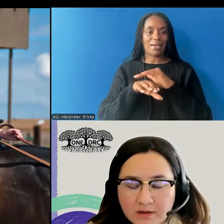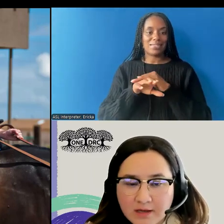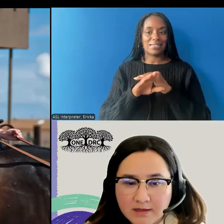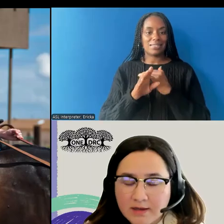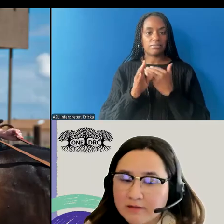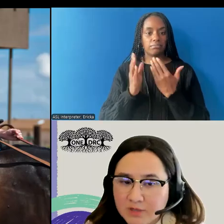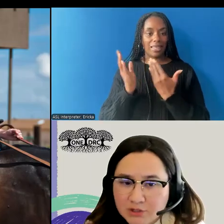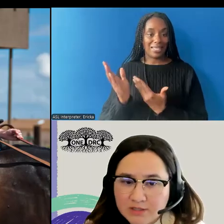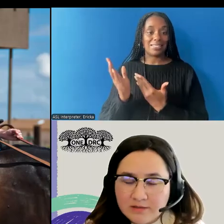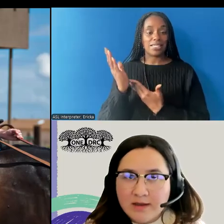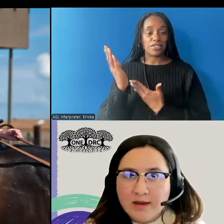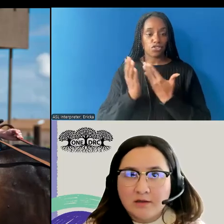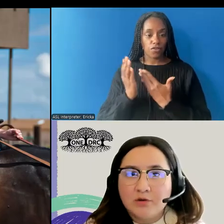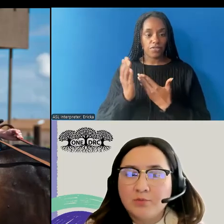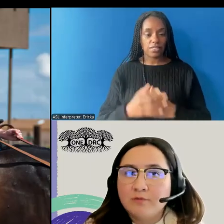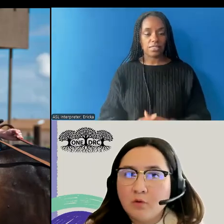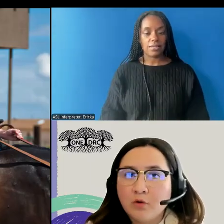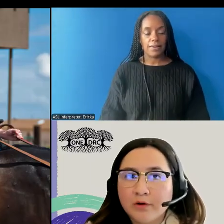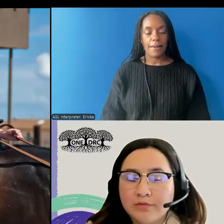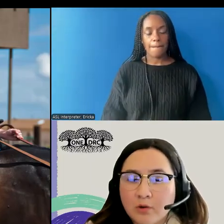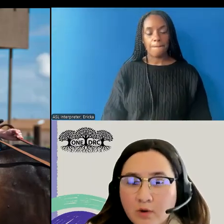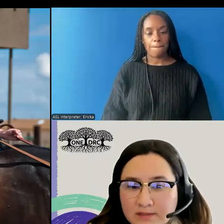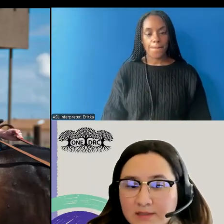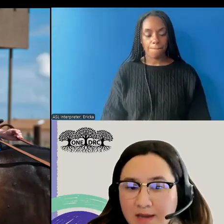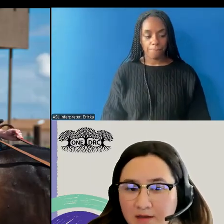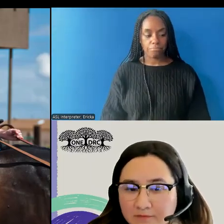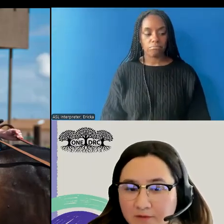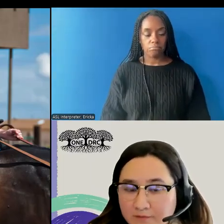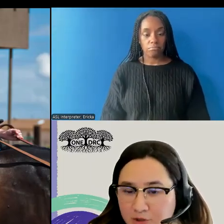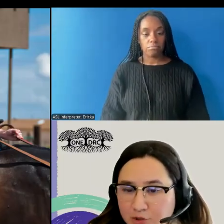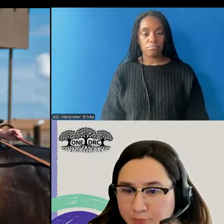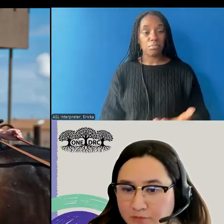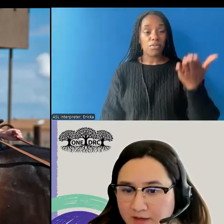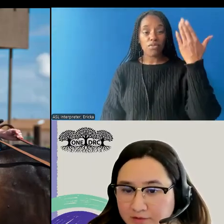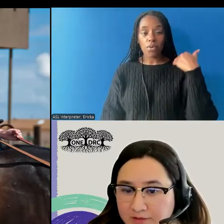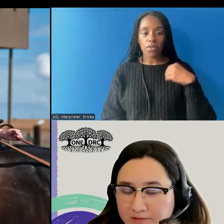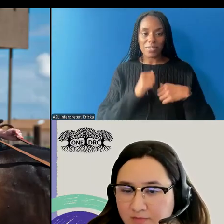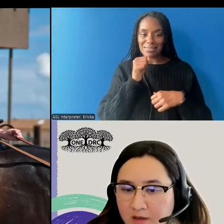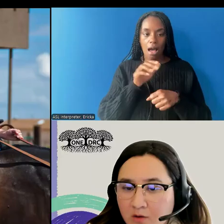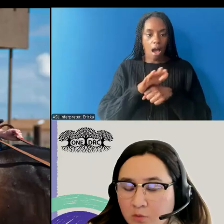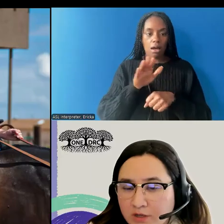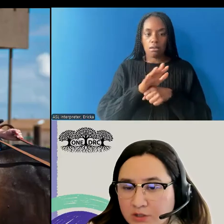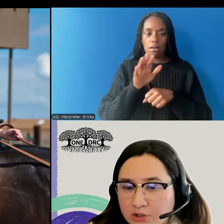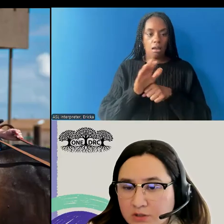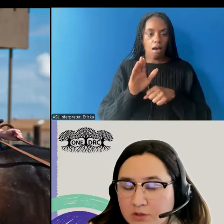I have mentioned that, you know, before there was a lack of vendor providers, which, you know,